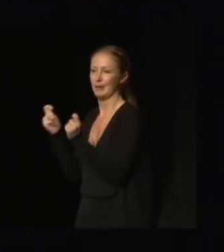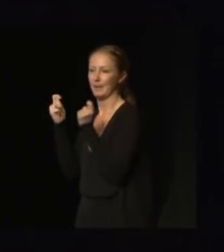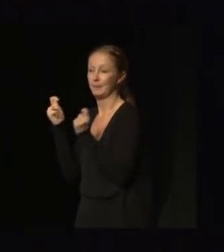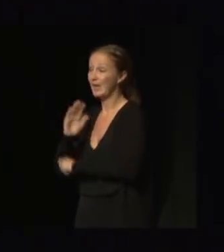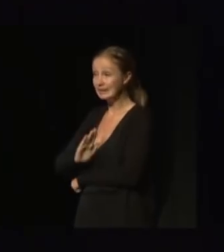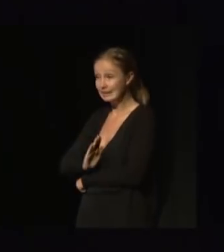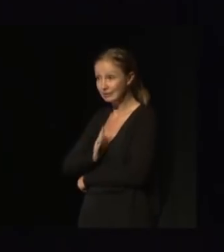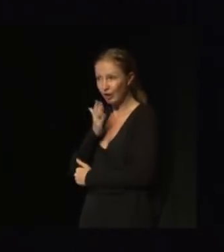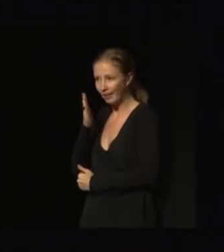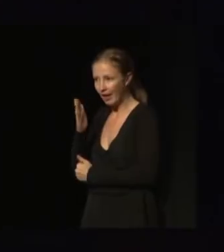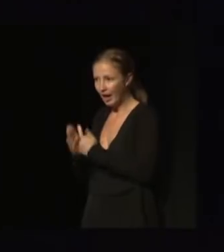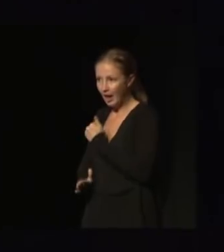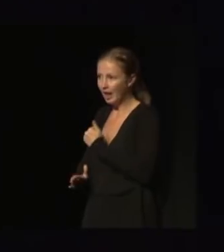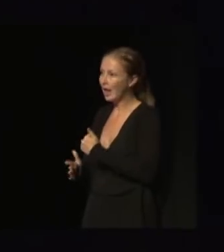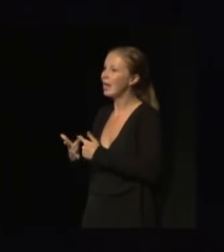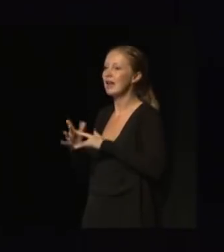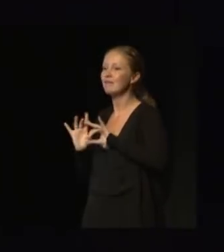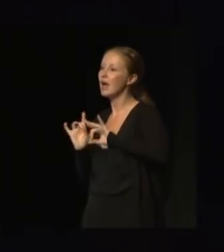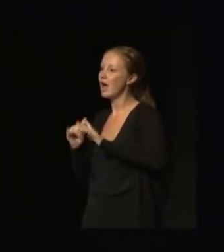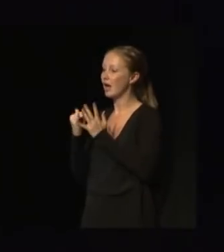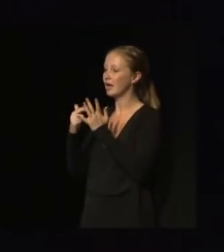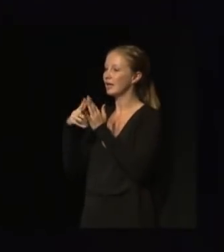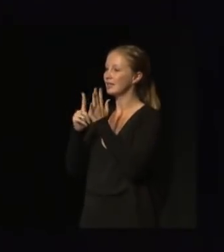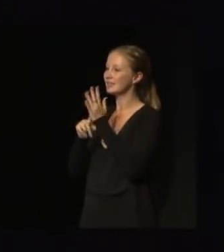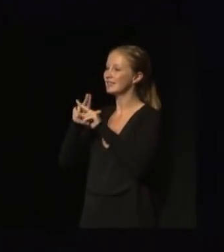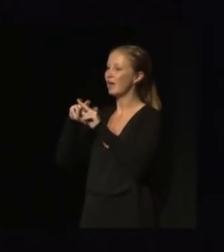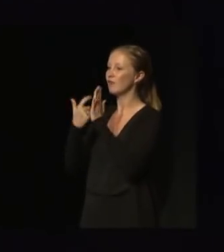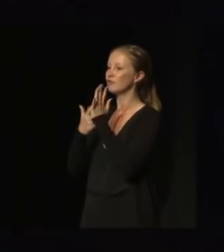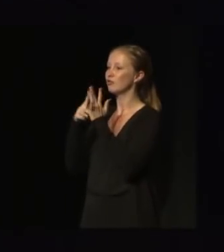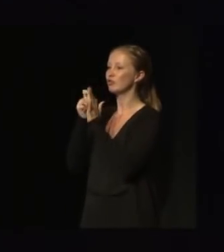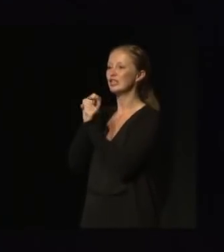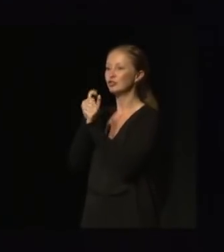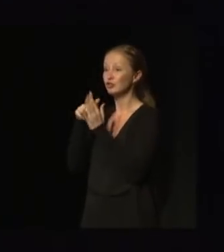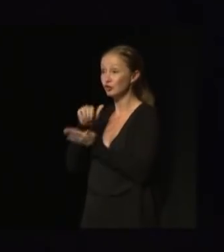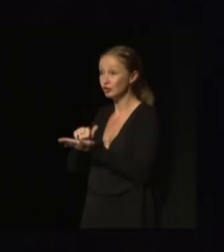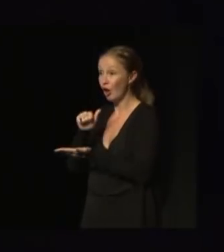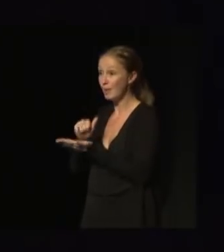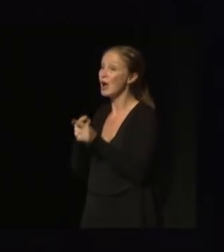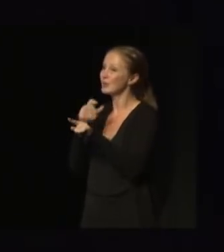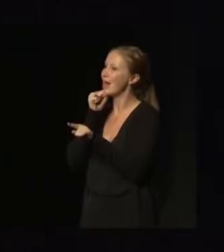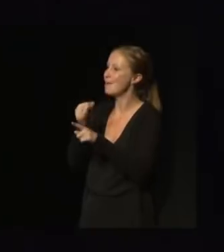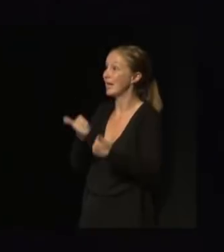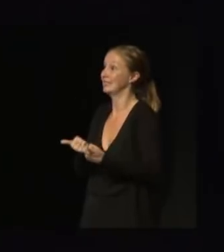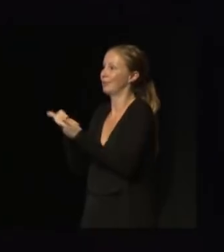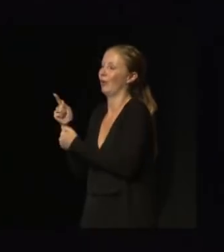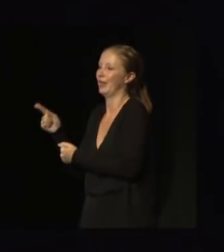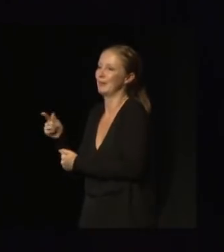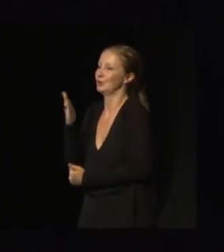of Selfridges because Harry Selfridge was very clever and he supported the suffragettes. He designed costumes for them to demonstrate in.